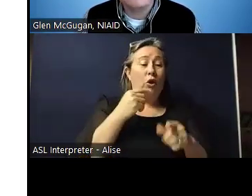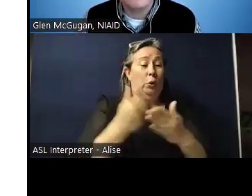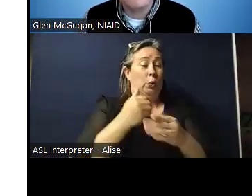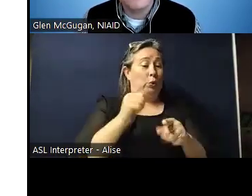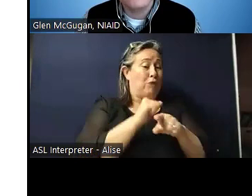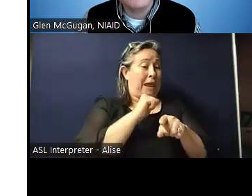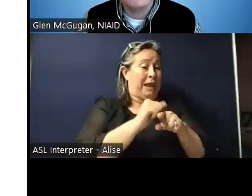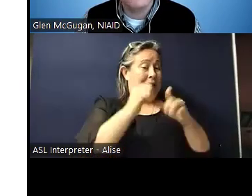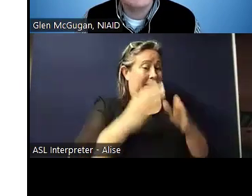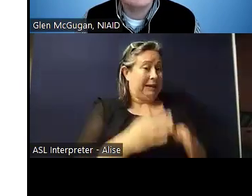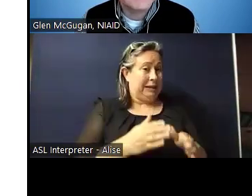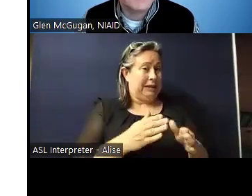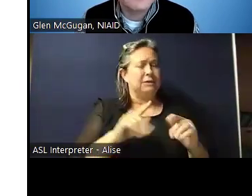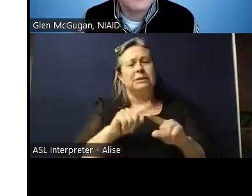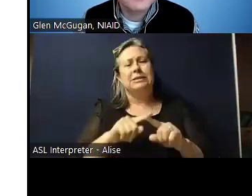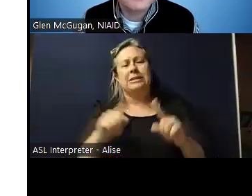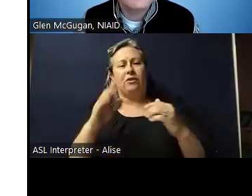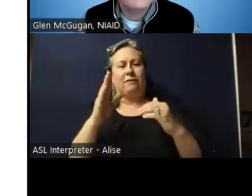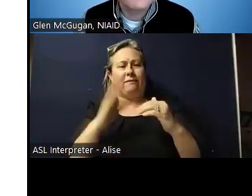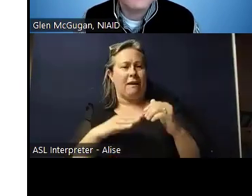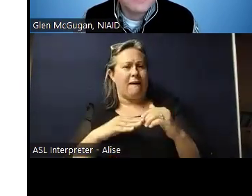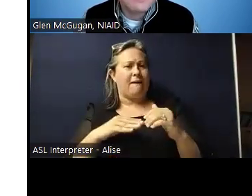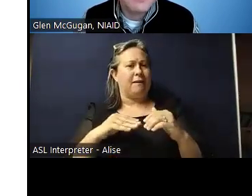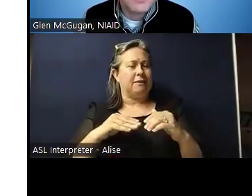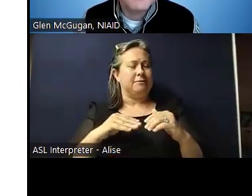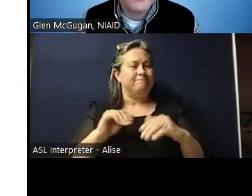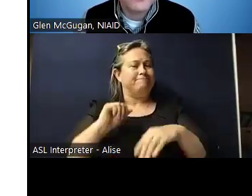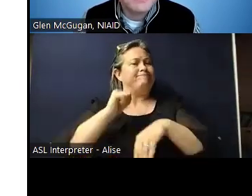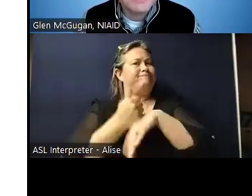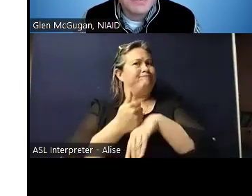from those of a more established faculty member or a PI.